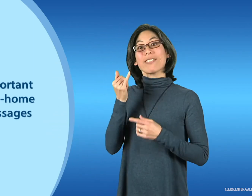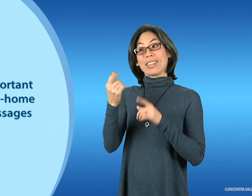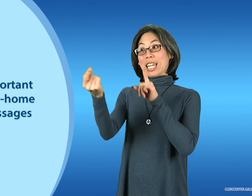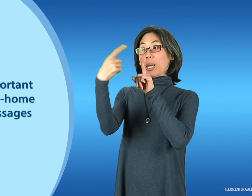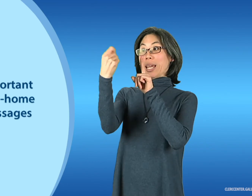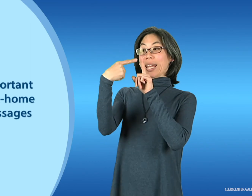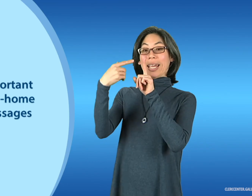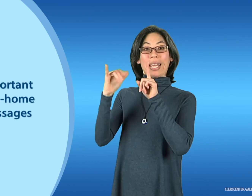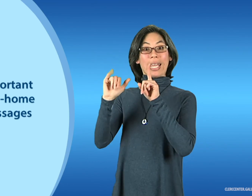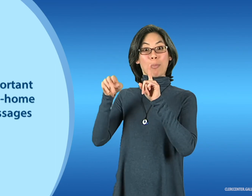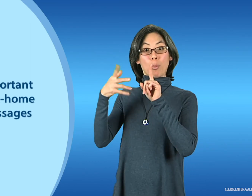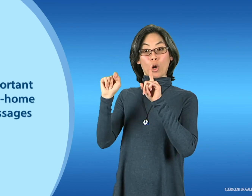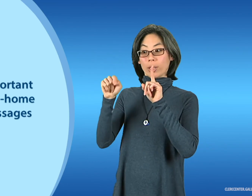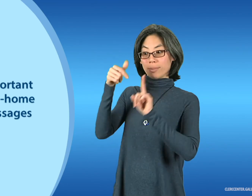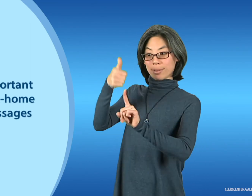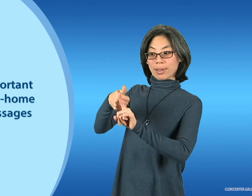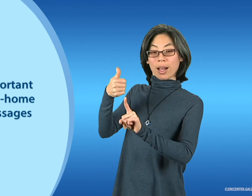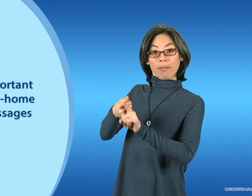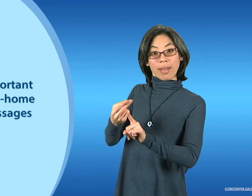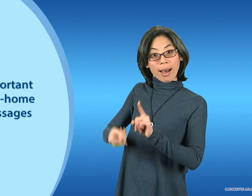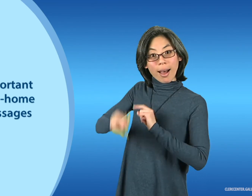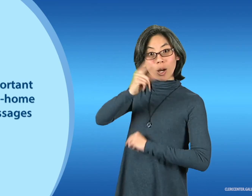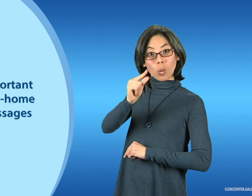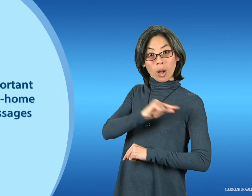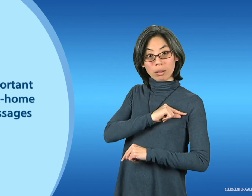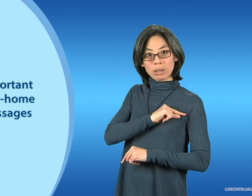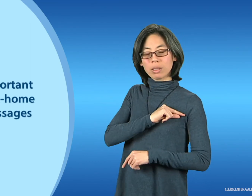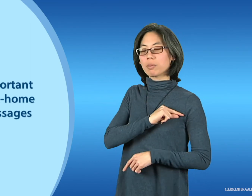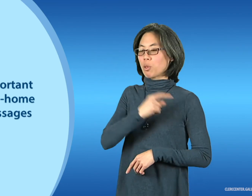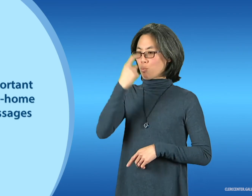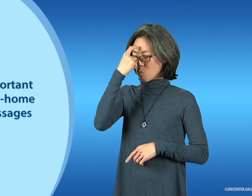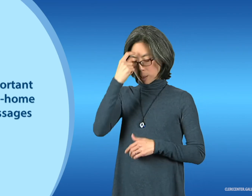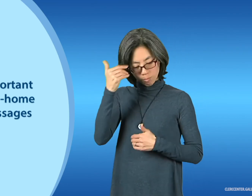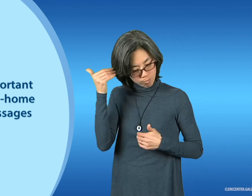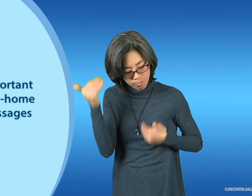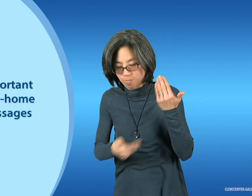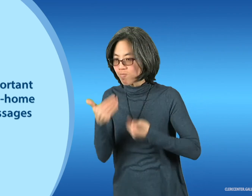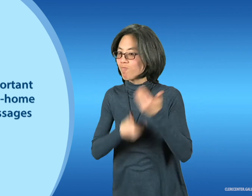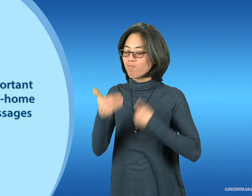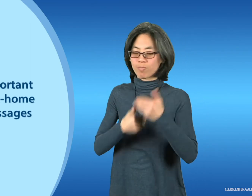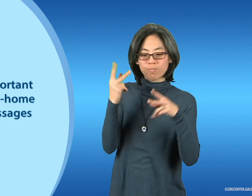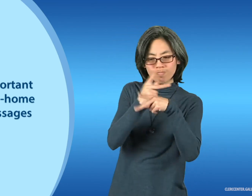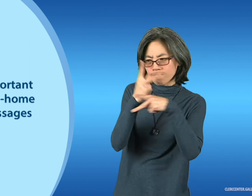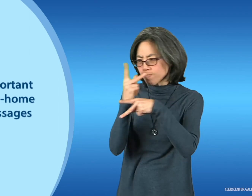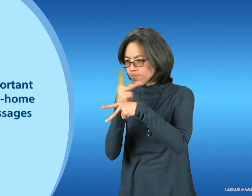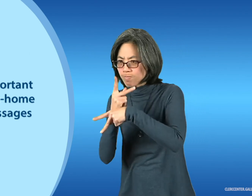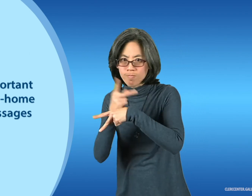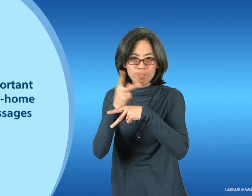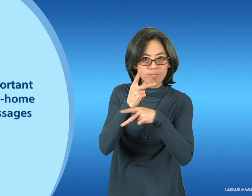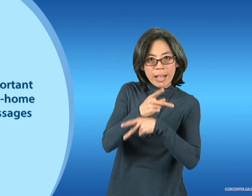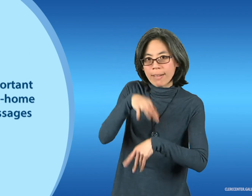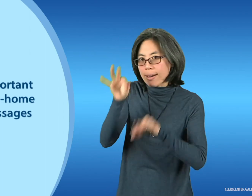If the input that the child receives is of high quality the brain proceeds with this pattern finding